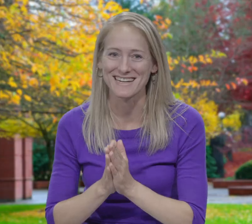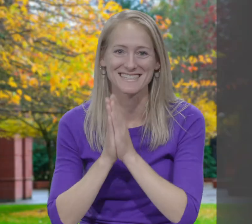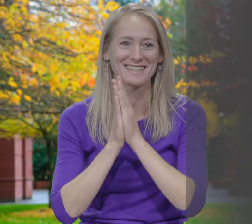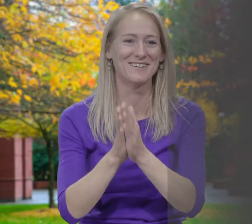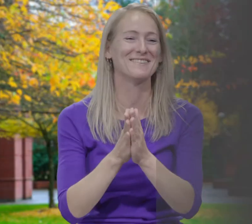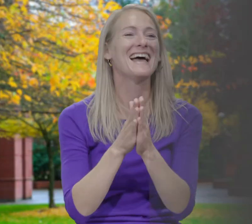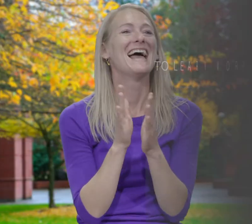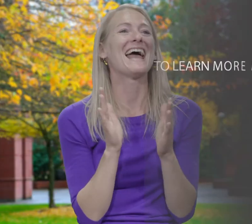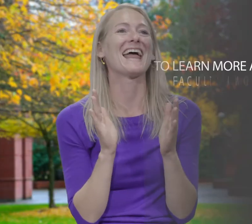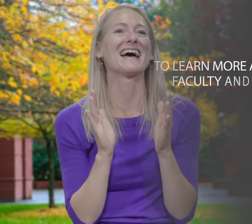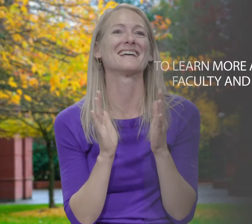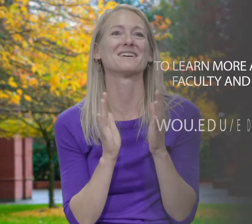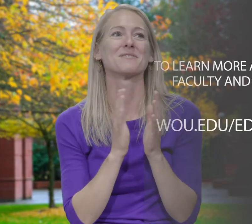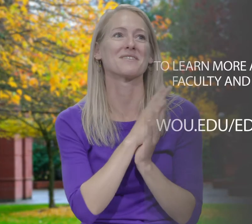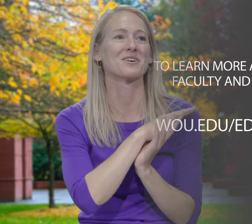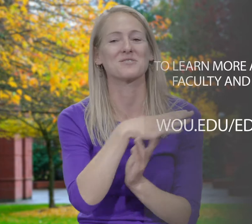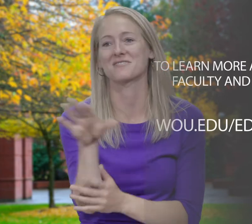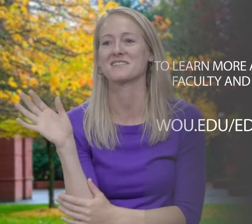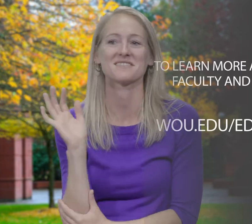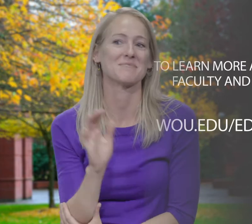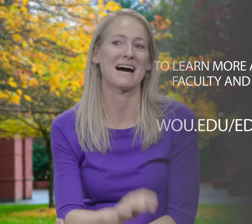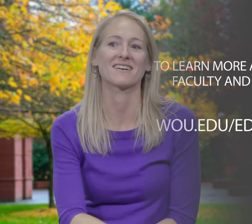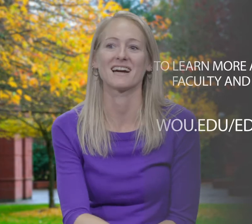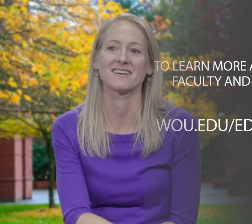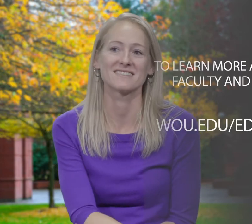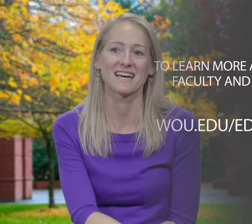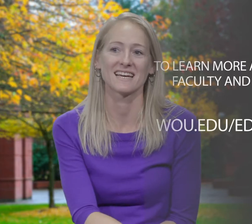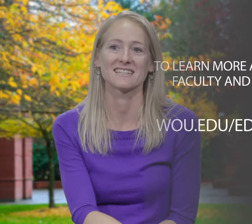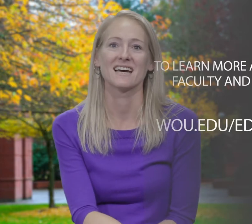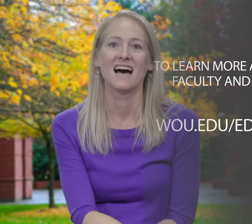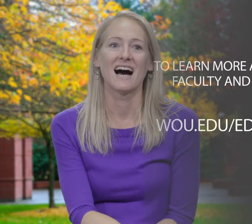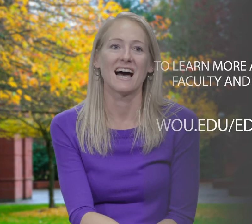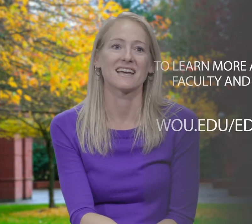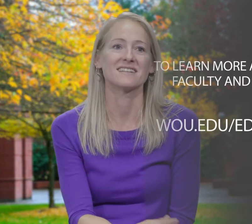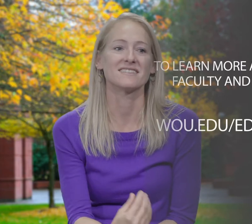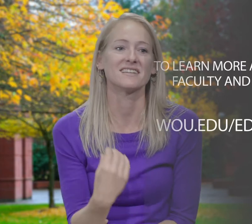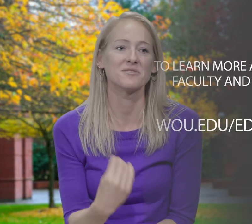Coast Range in the background and I continually am worried that I'm